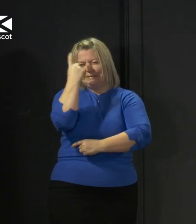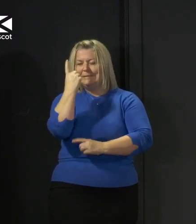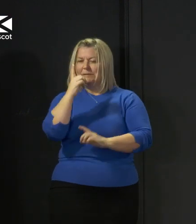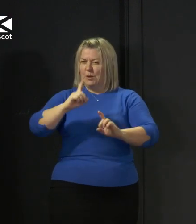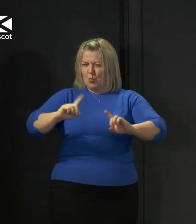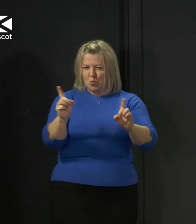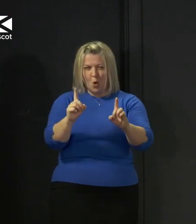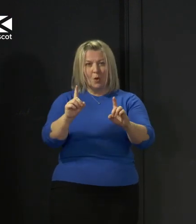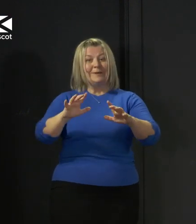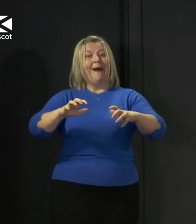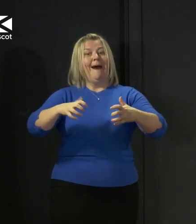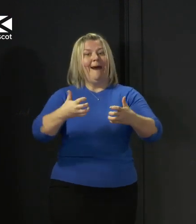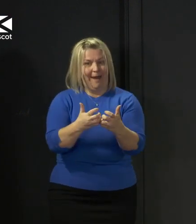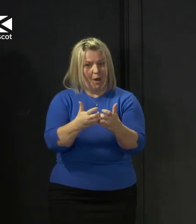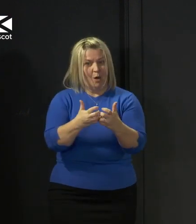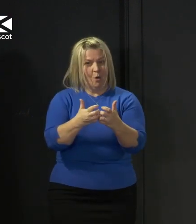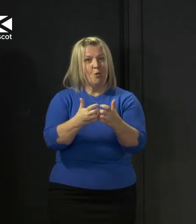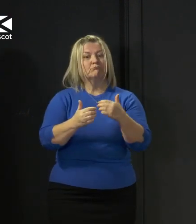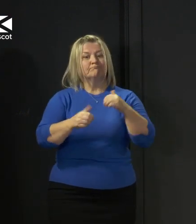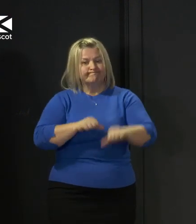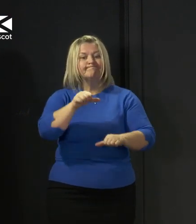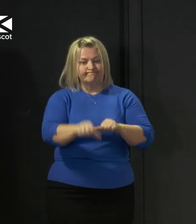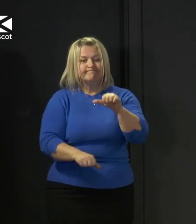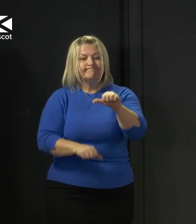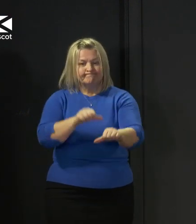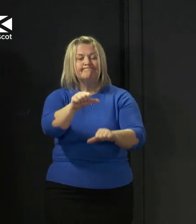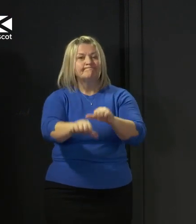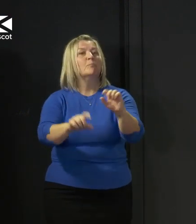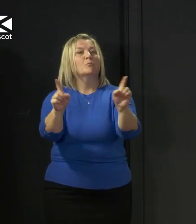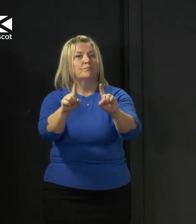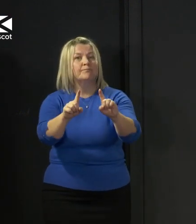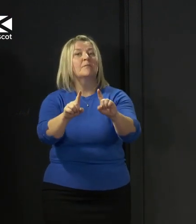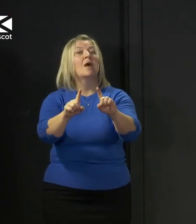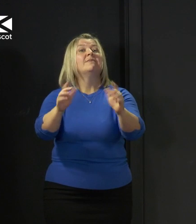to take these decisions but it will also be clear that what we set out later in